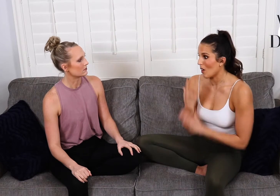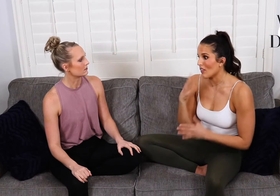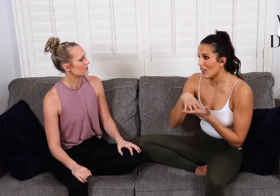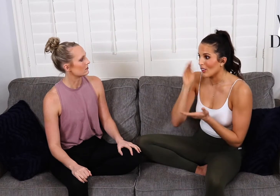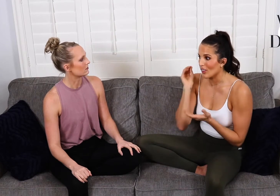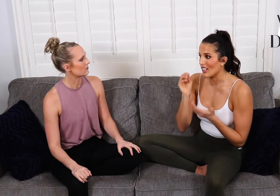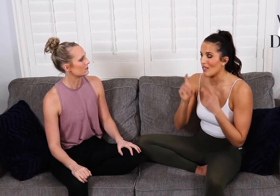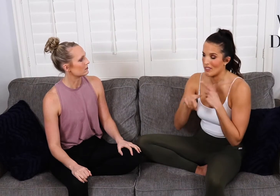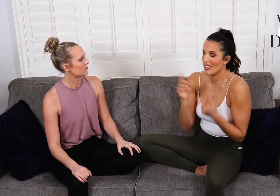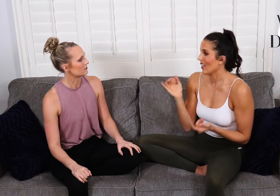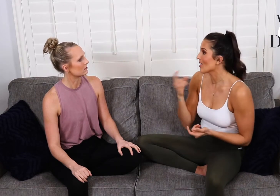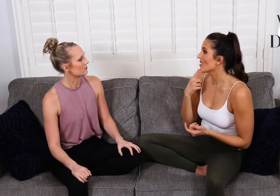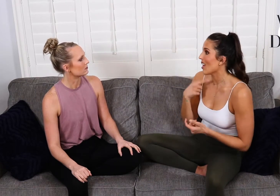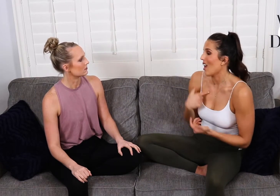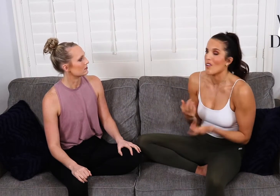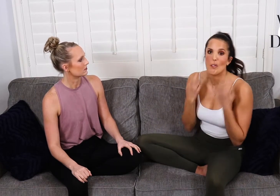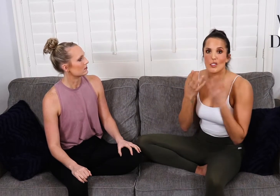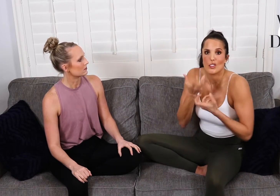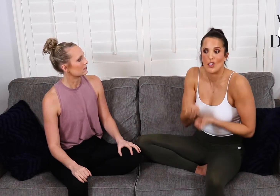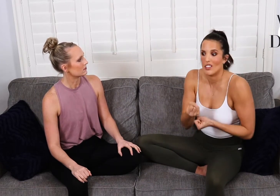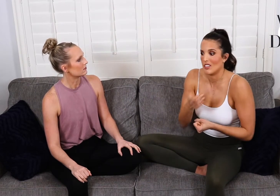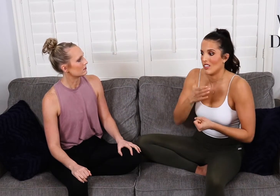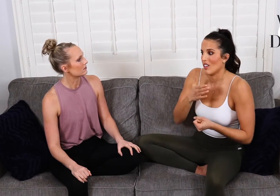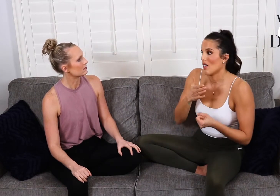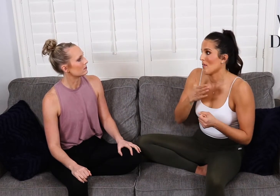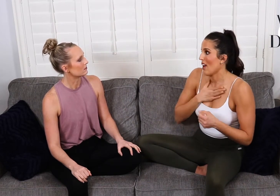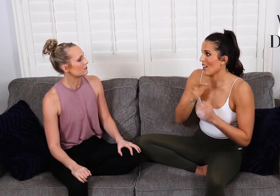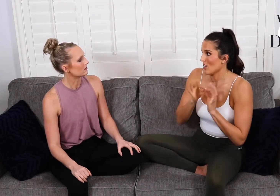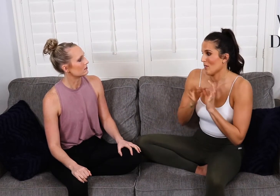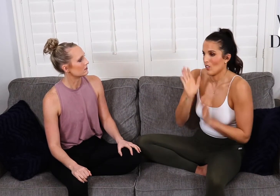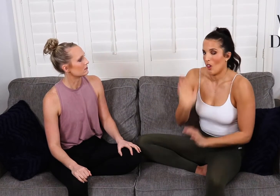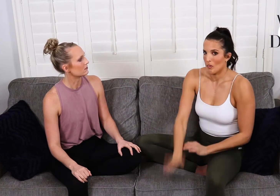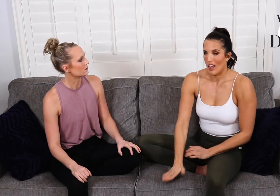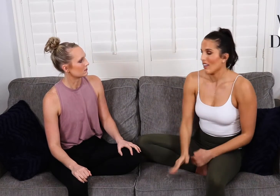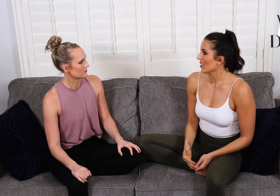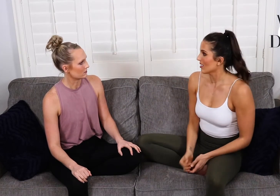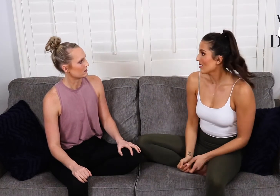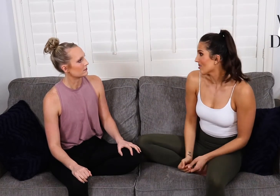I'm still growing but like you said, I hope to be able to trust my interpreters all the way.